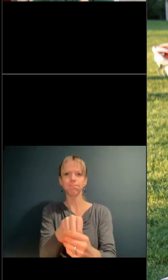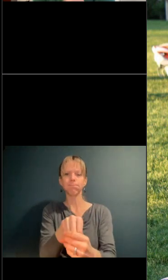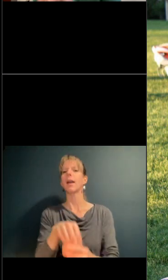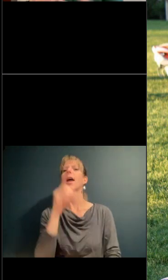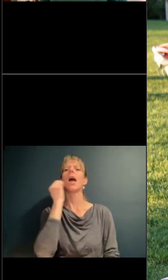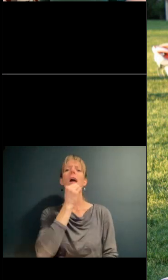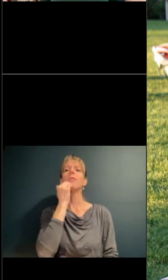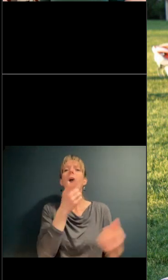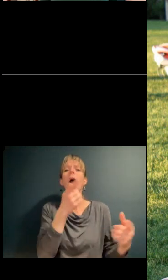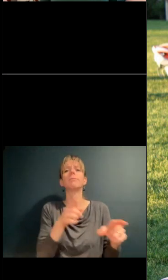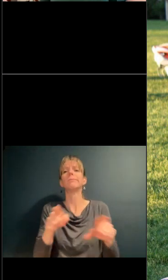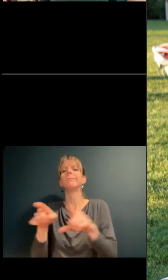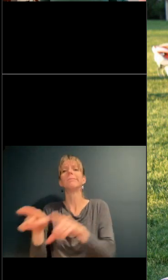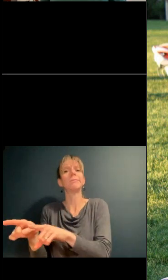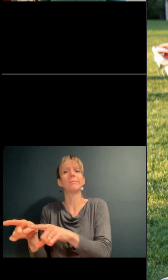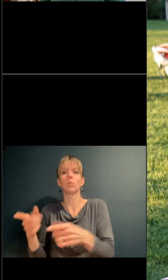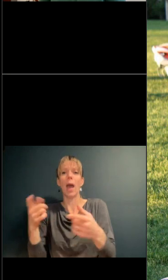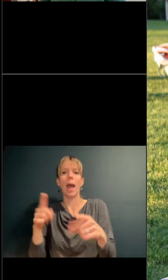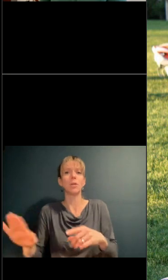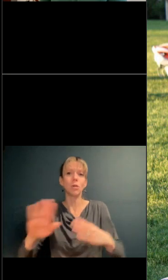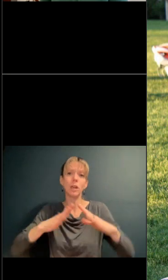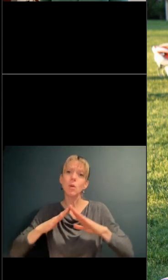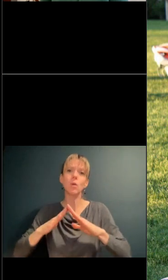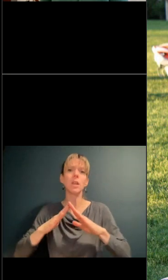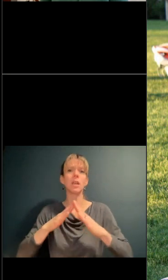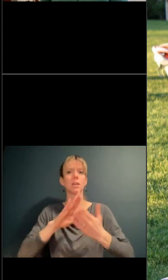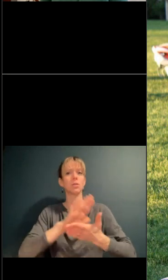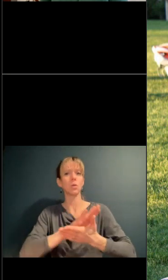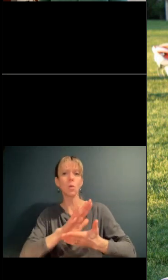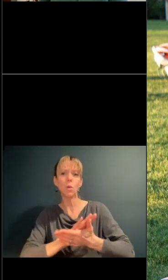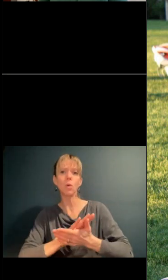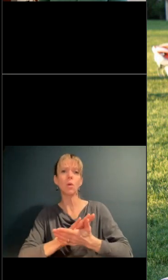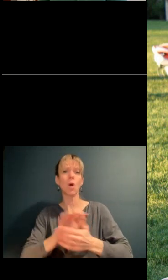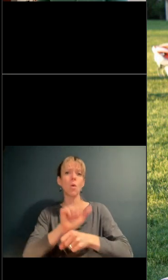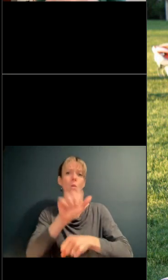that take place in your community, your school, workplace or elsewhere.